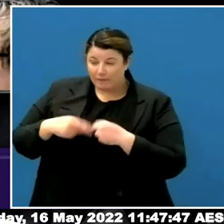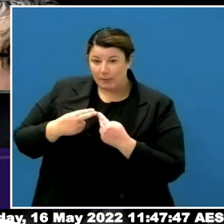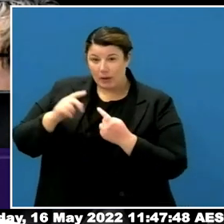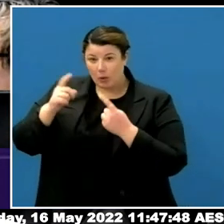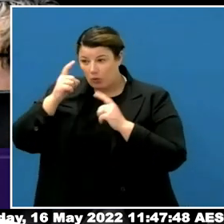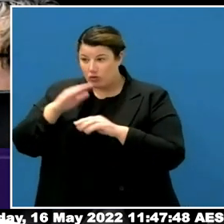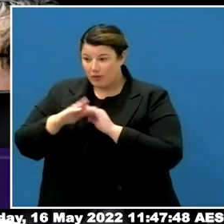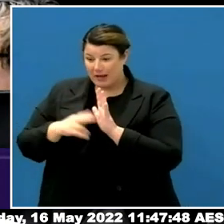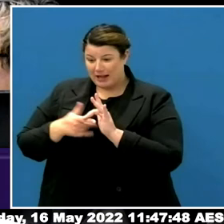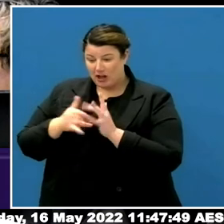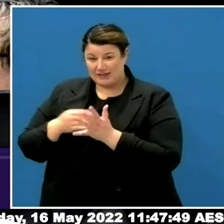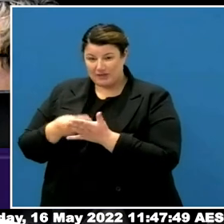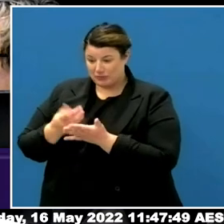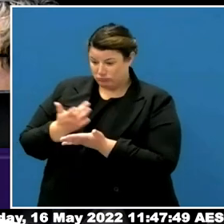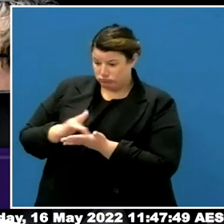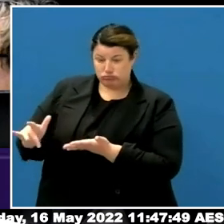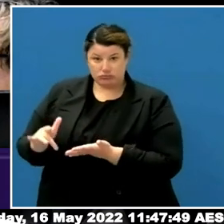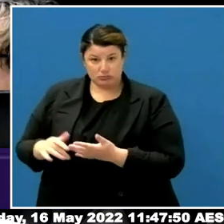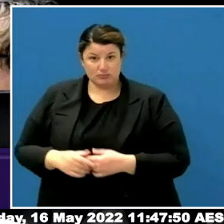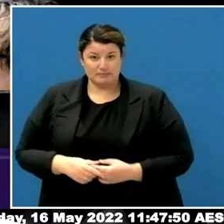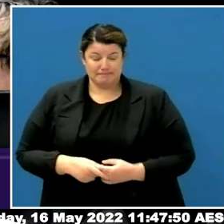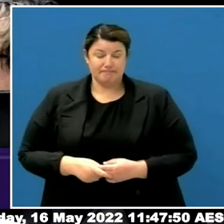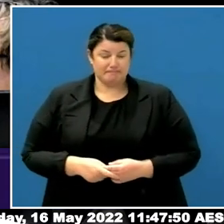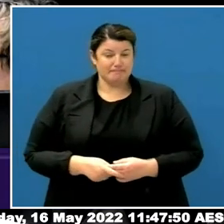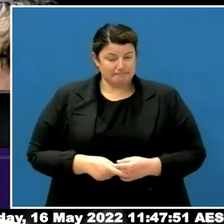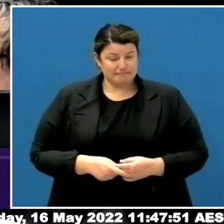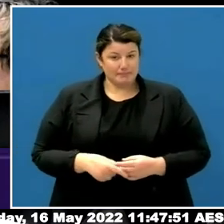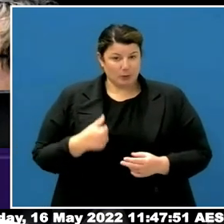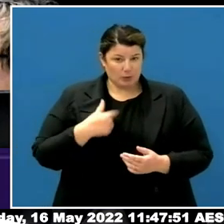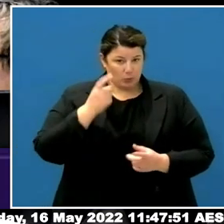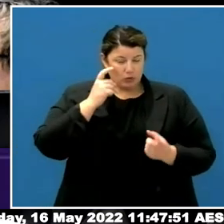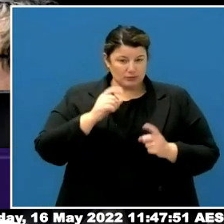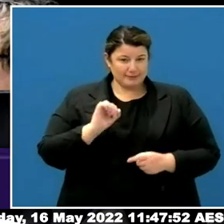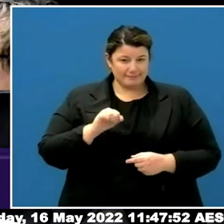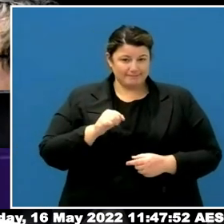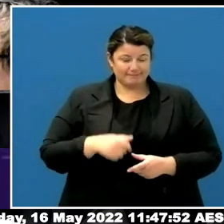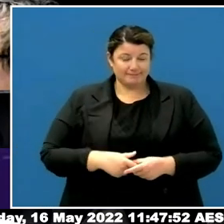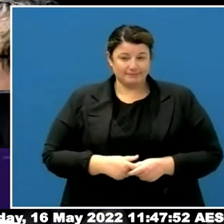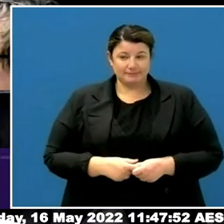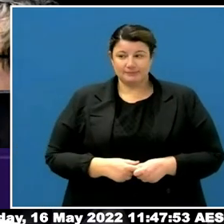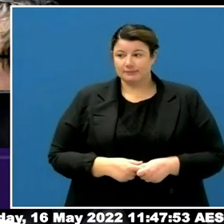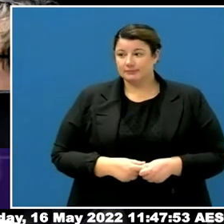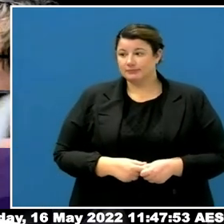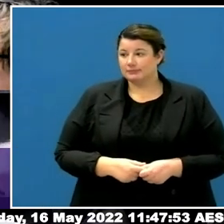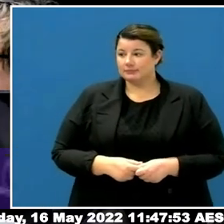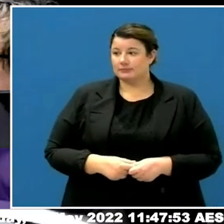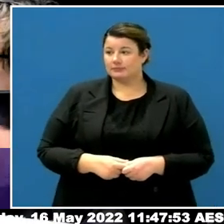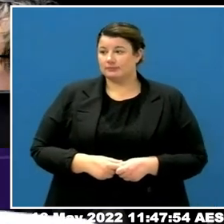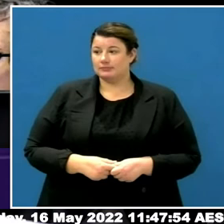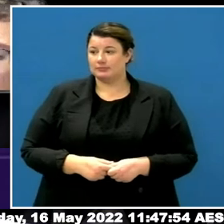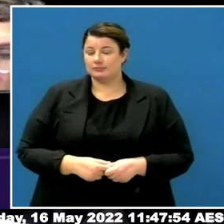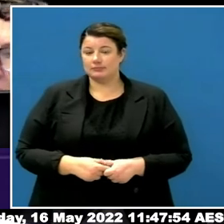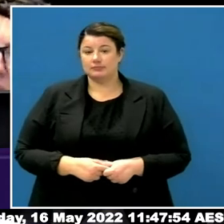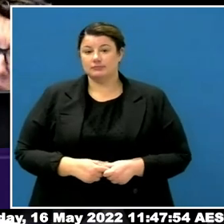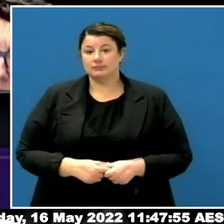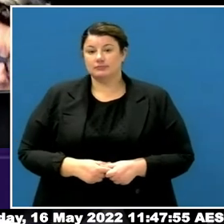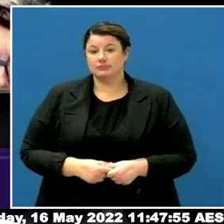Yes. MR FOGARTY: Alright.